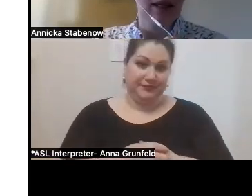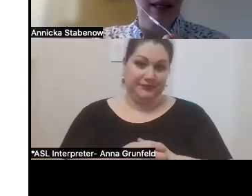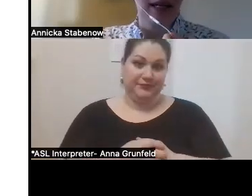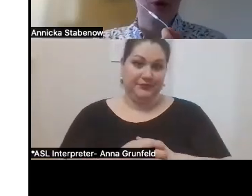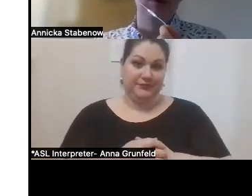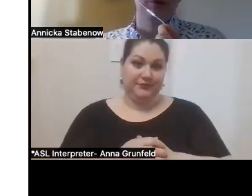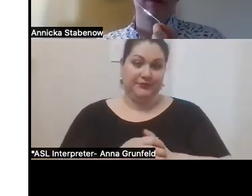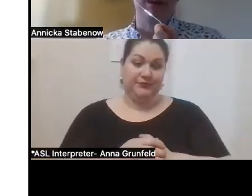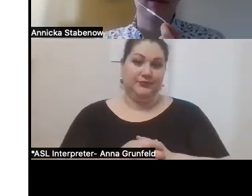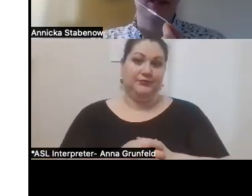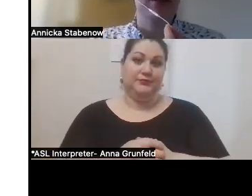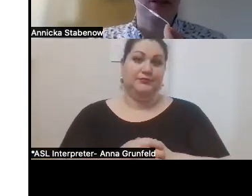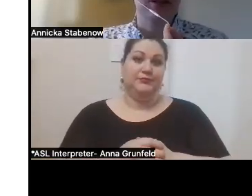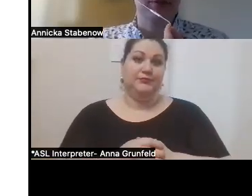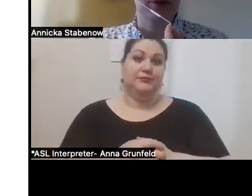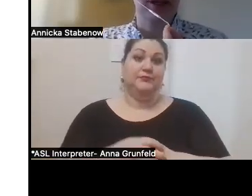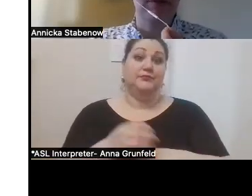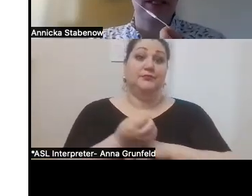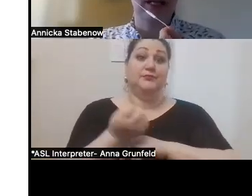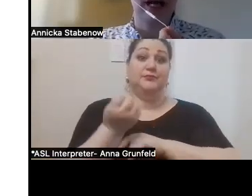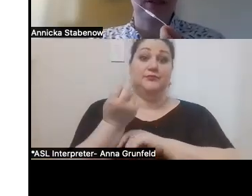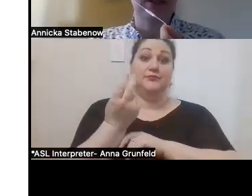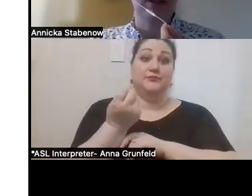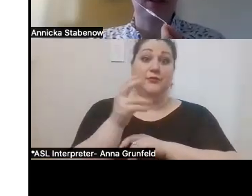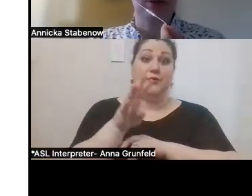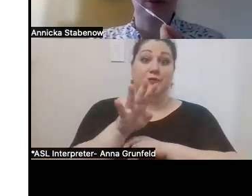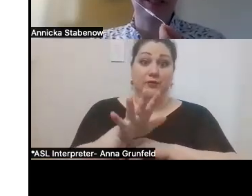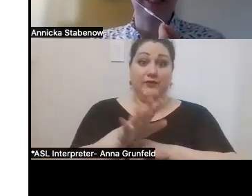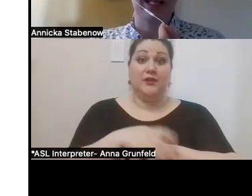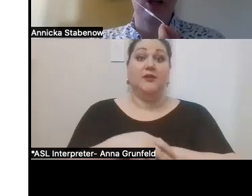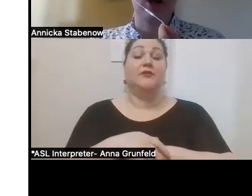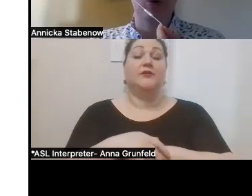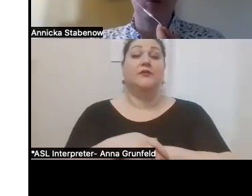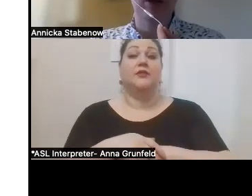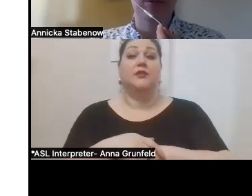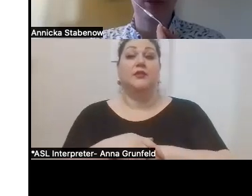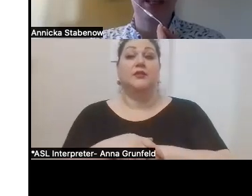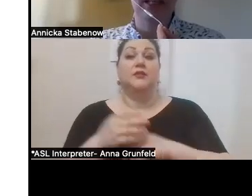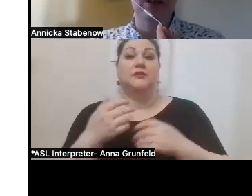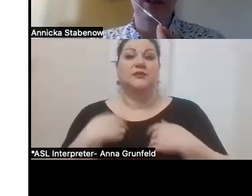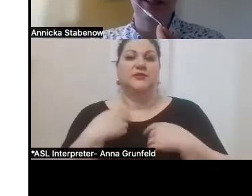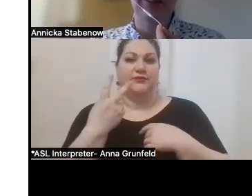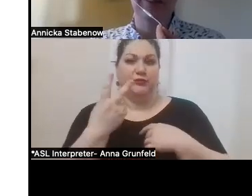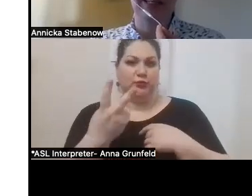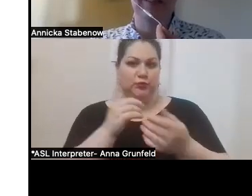At 12:45, Dr. Pearl Levy and Dr. Tony Pignatello will present on clinical sites,